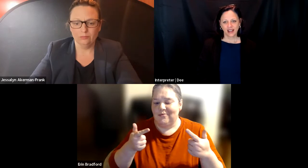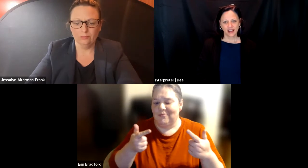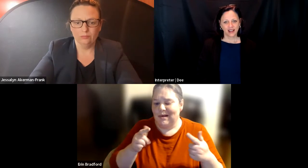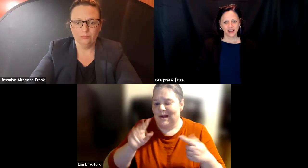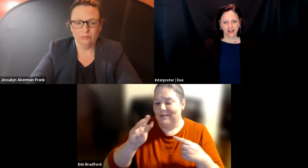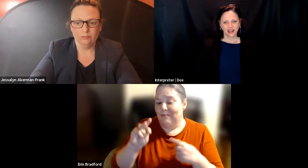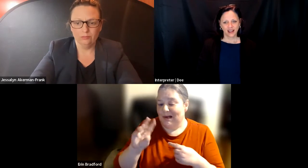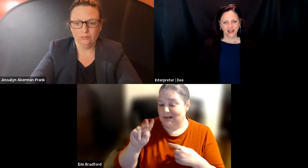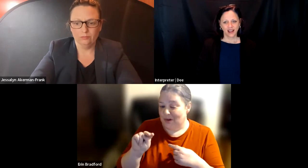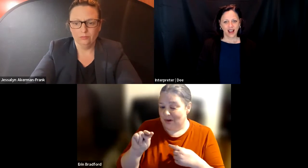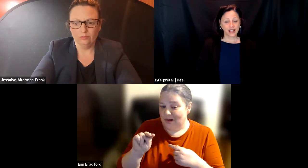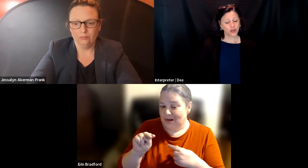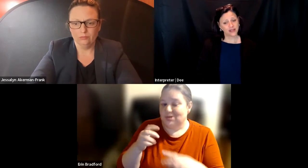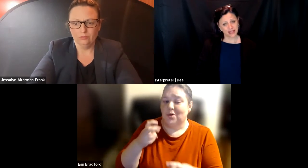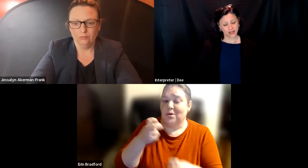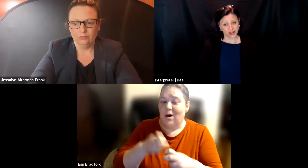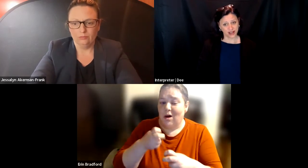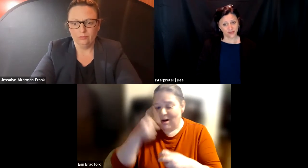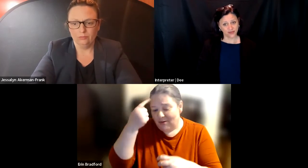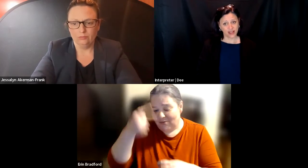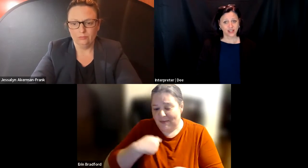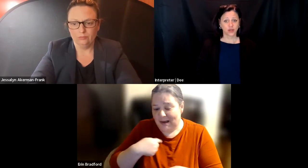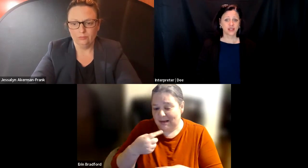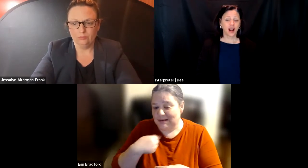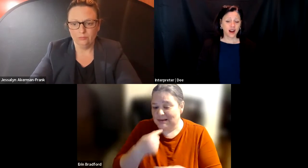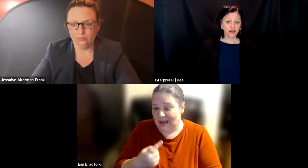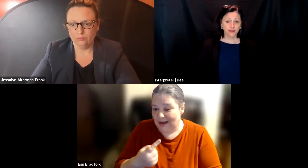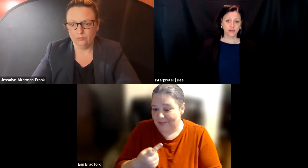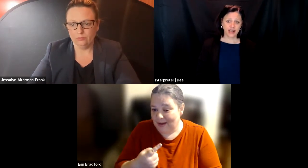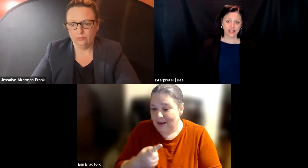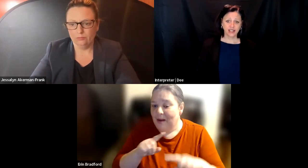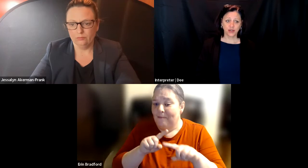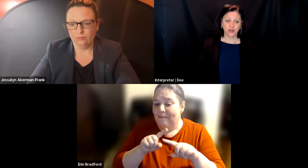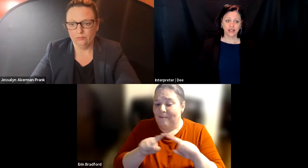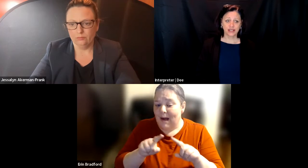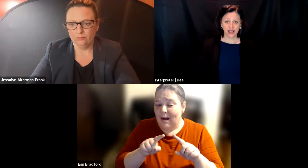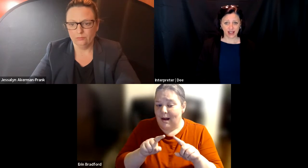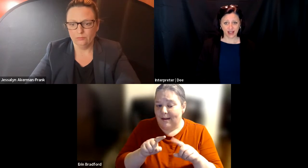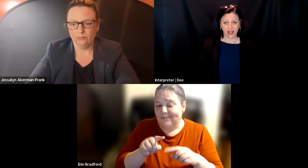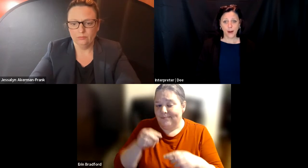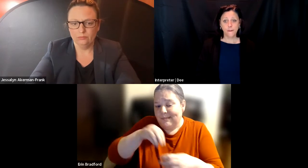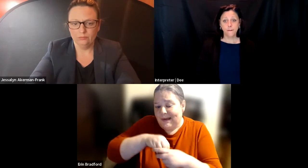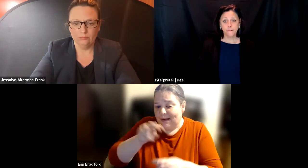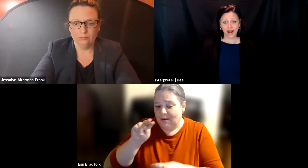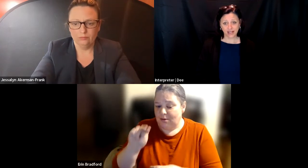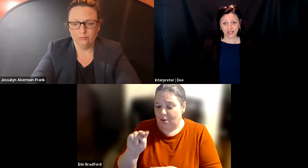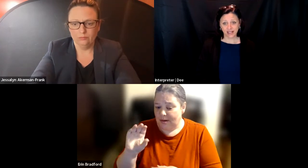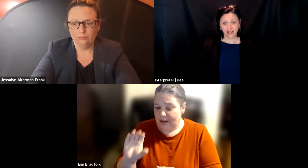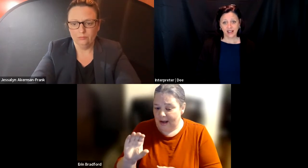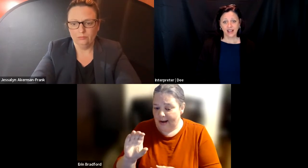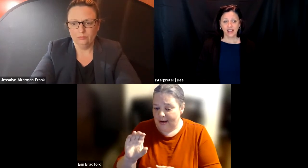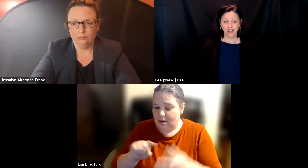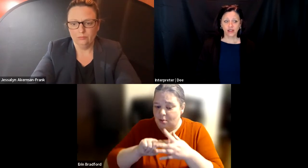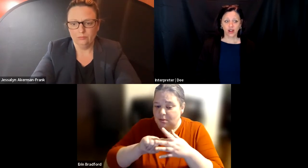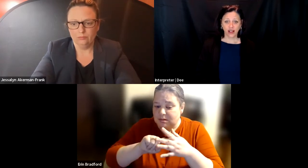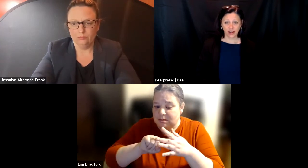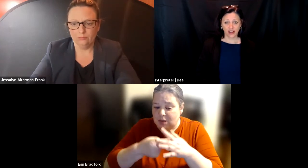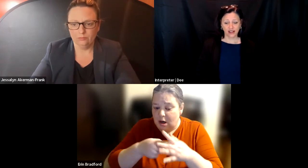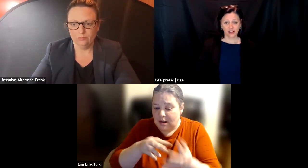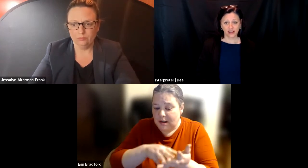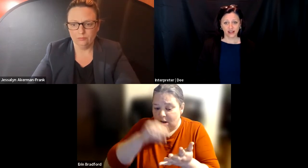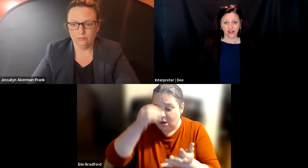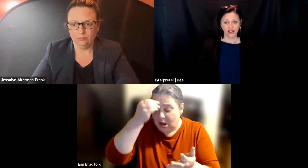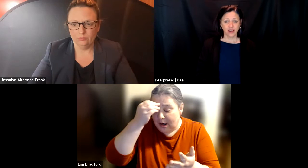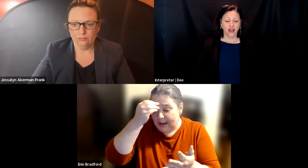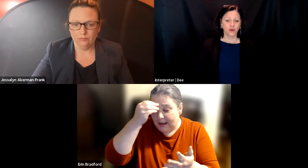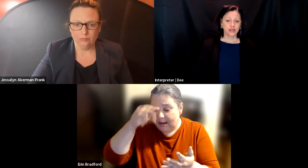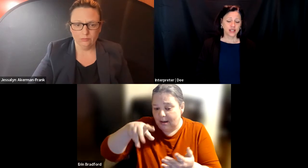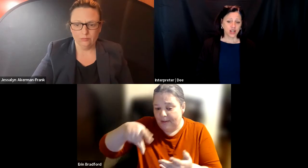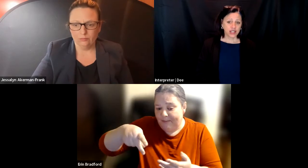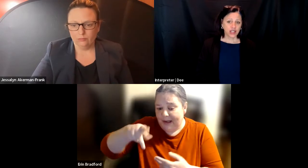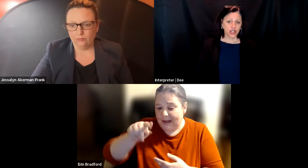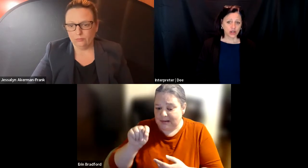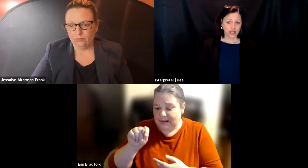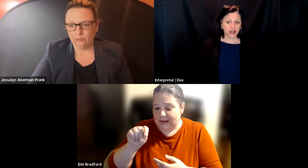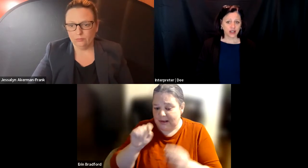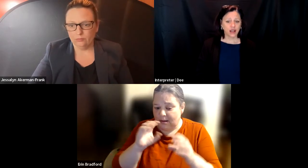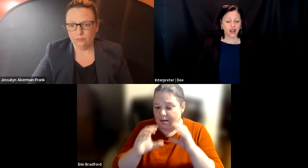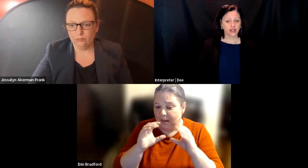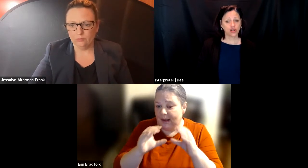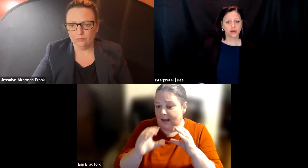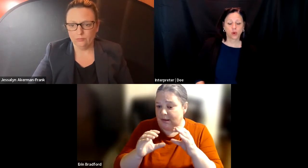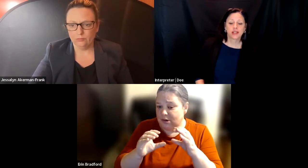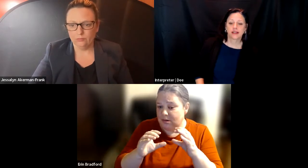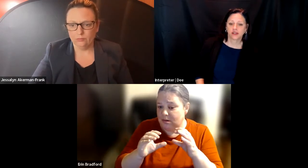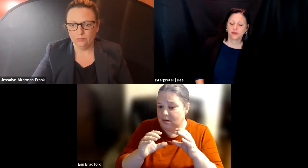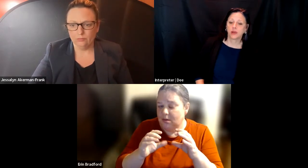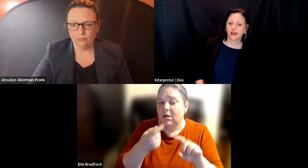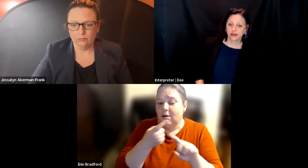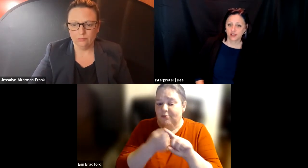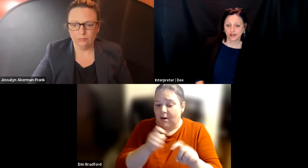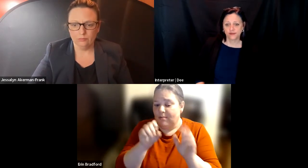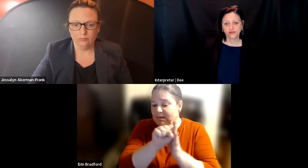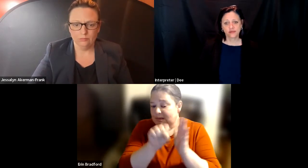Erin: Hello, this is Erin.